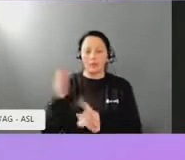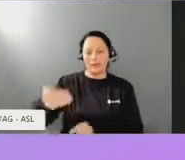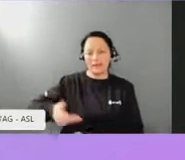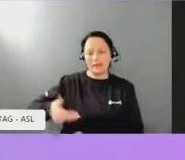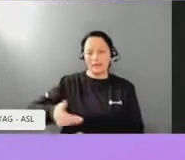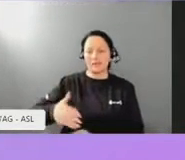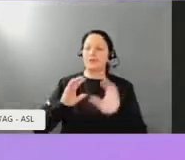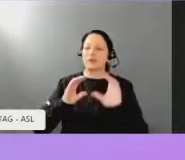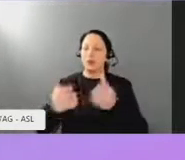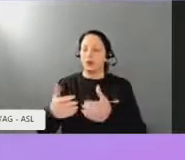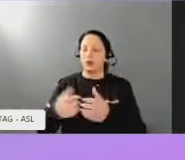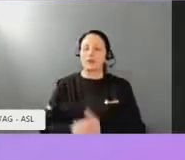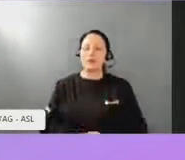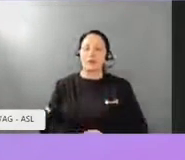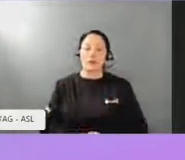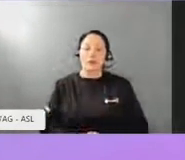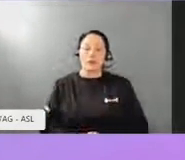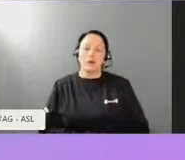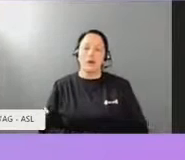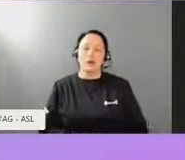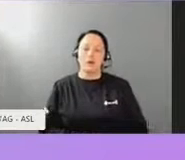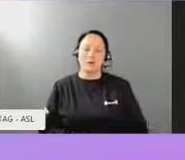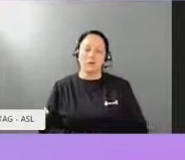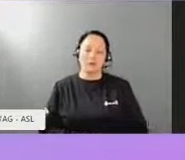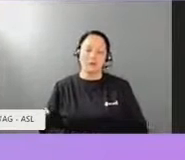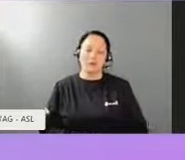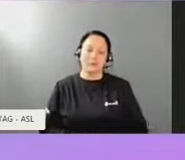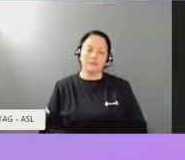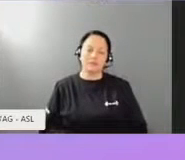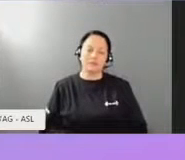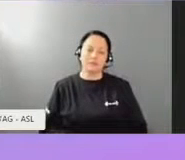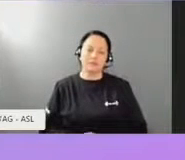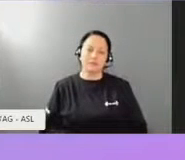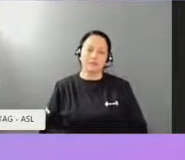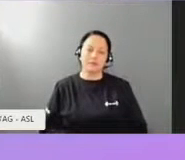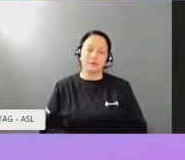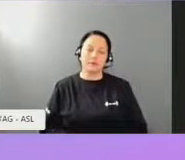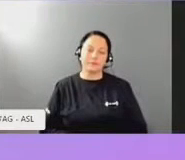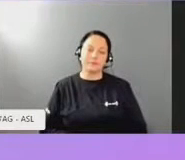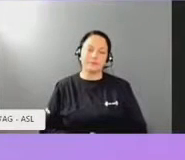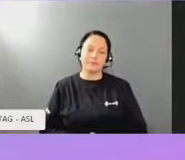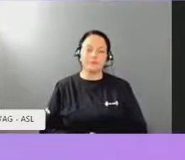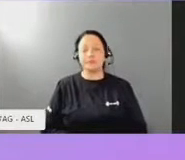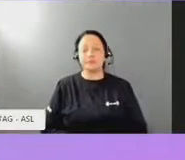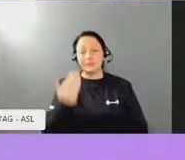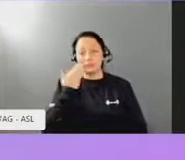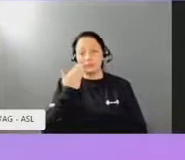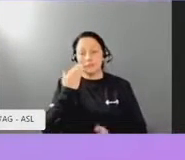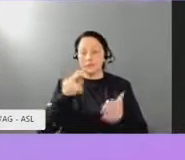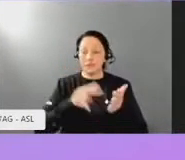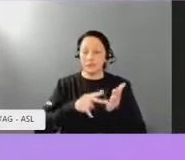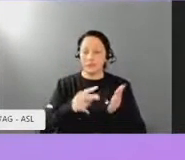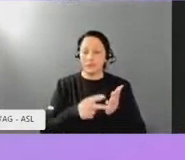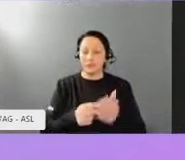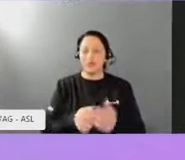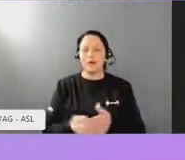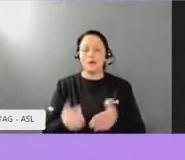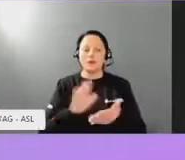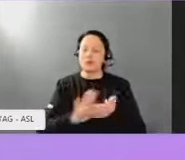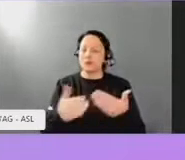points. That would put you in the involved category. If you had five points, you would be in the instinctive category.